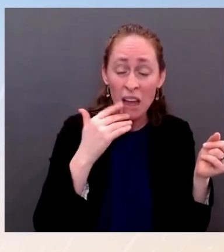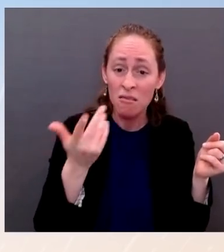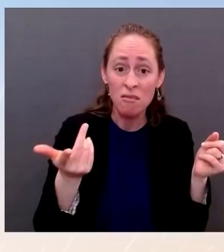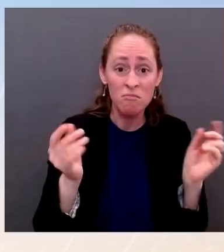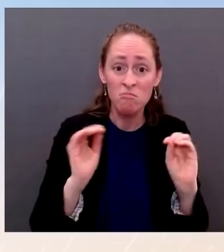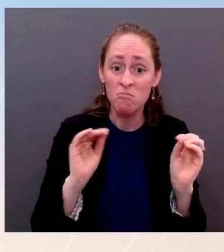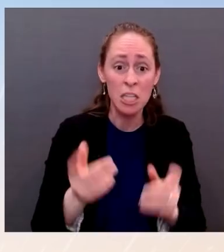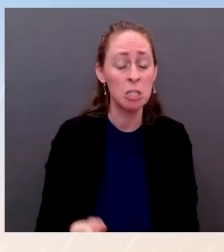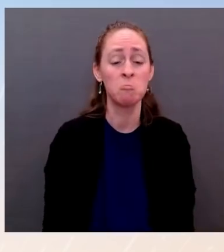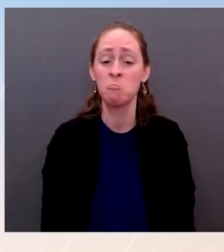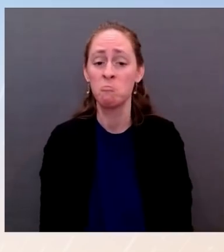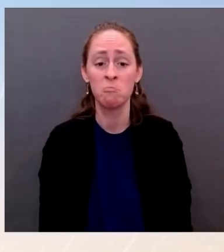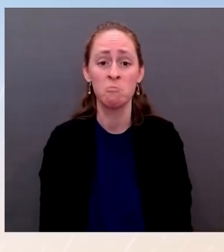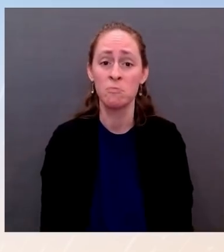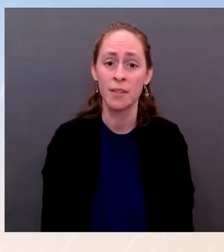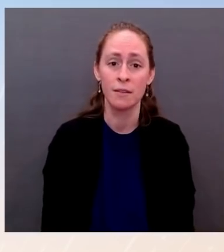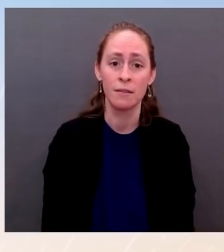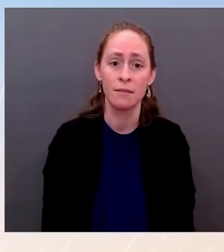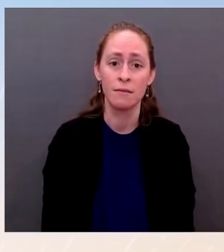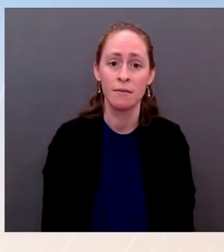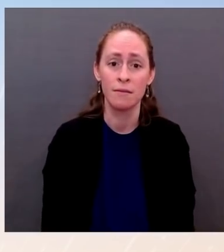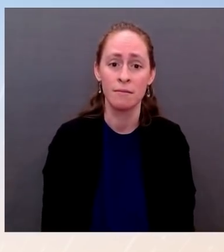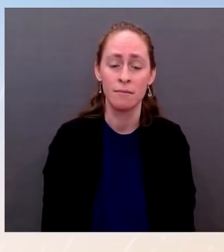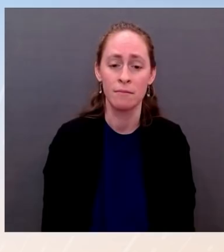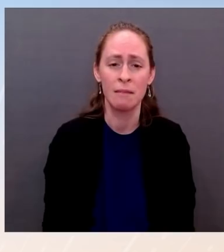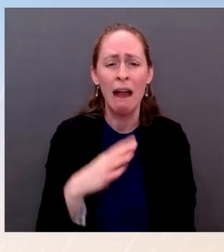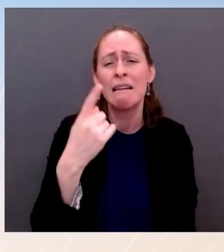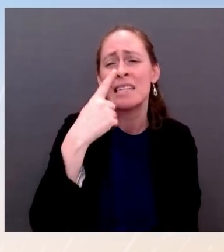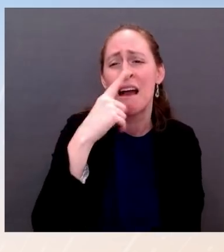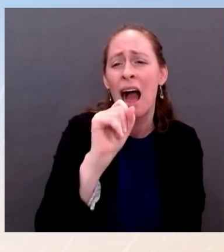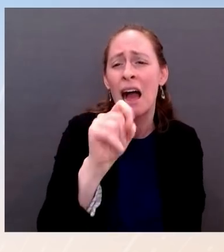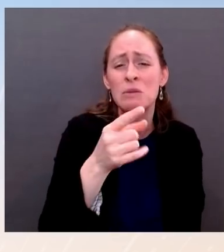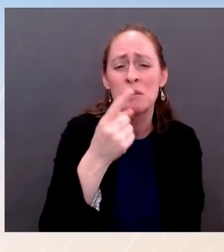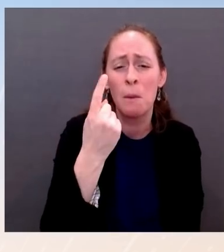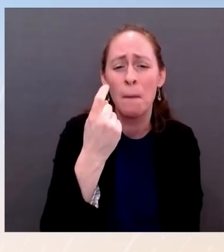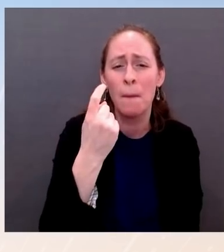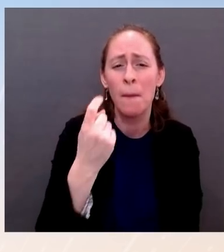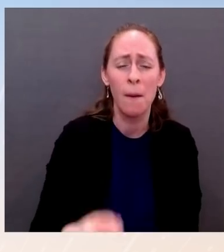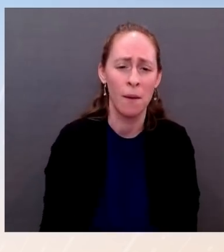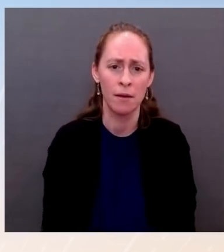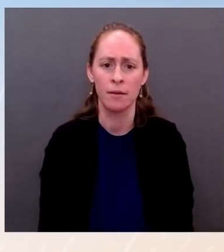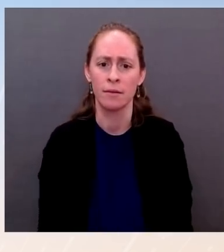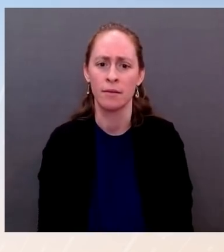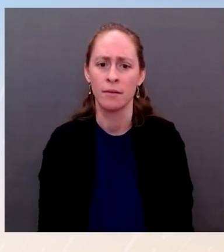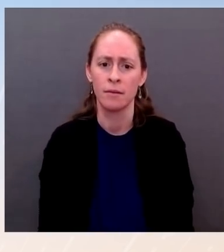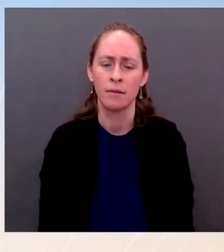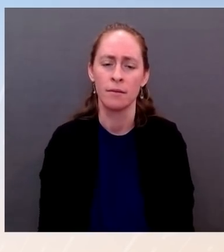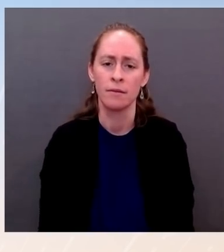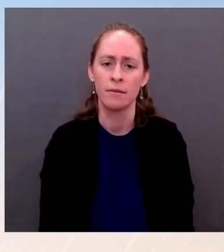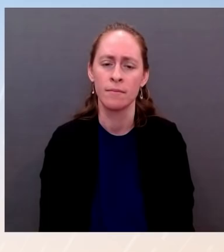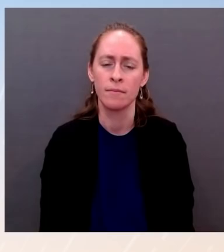Well, can I ask you on two things, first of all? Ms. Psaki: Yeah. The Press: First of all, following up on what you said earlier, confirming that interviews with Supreme Court candidates